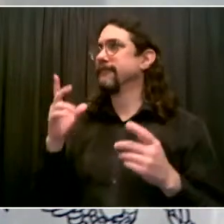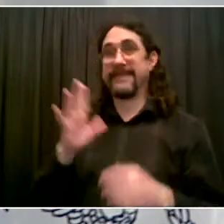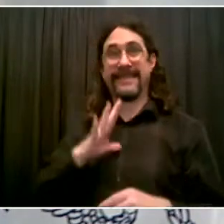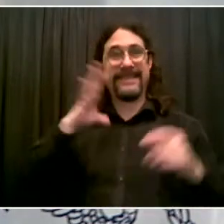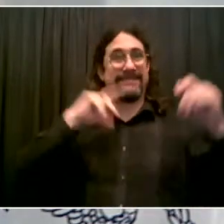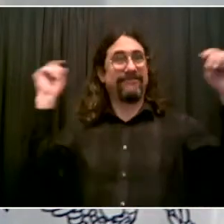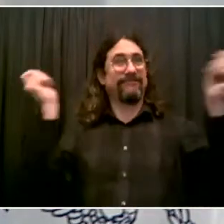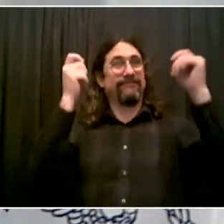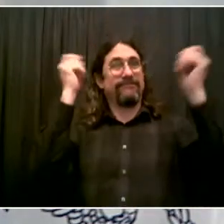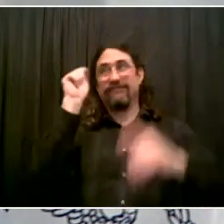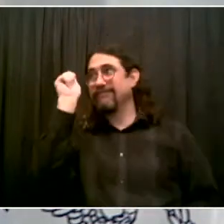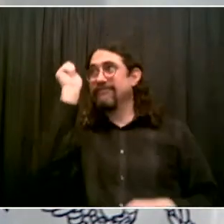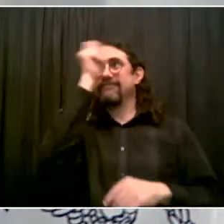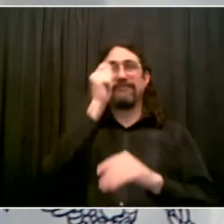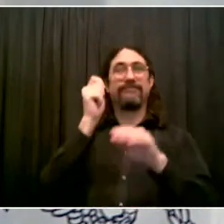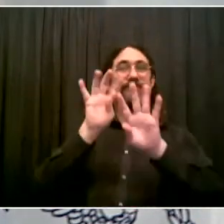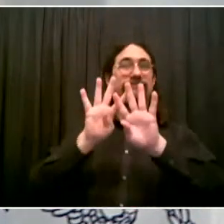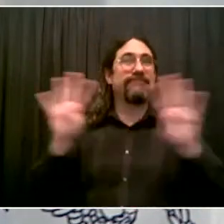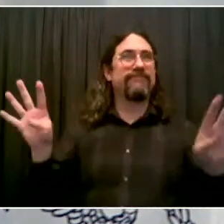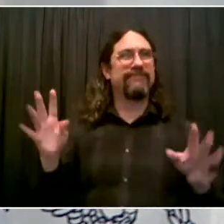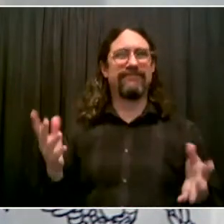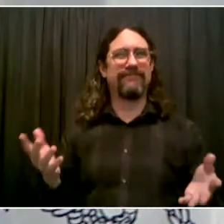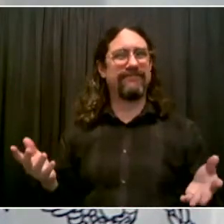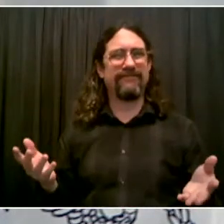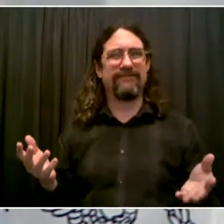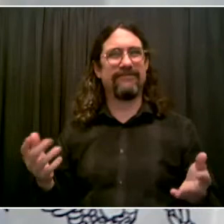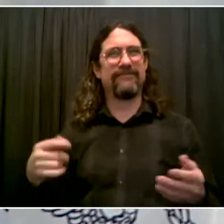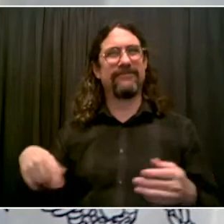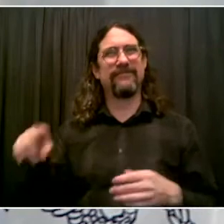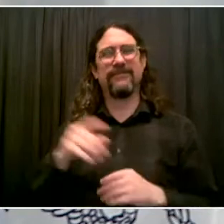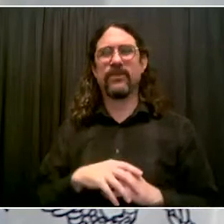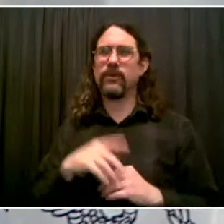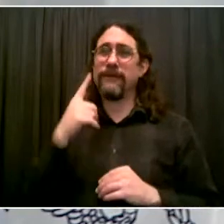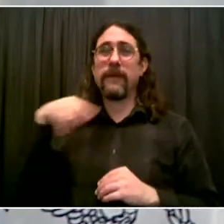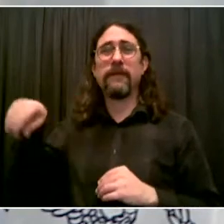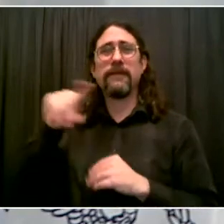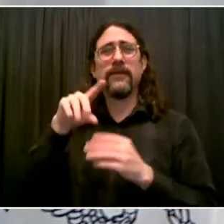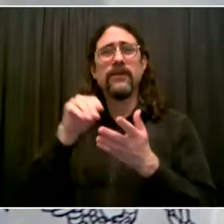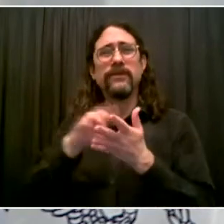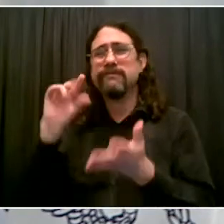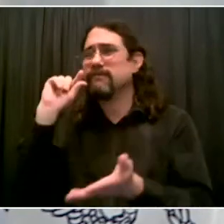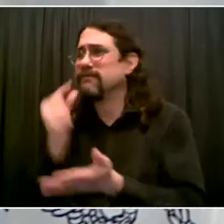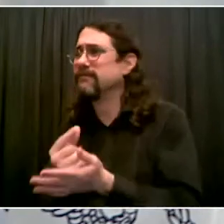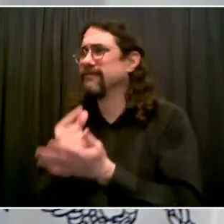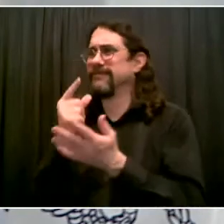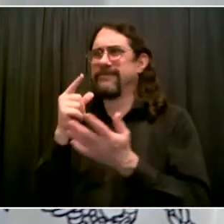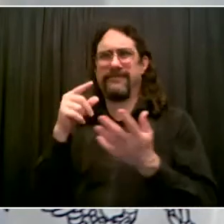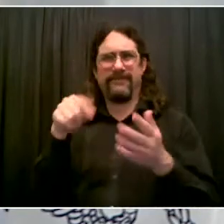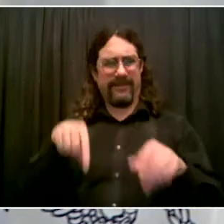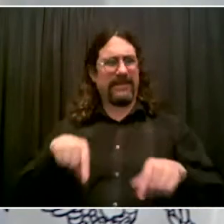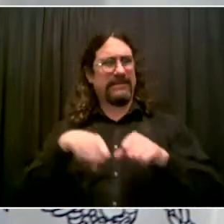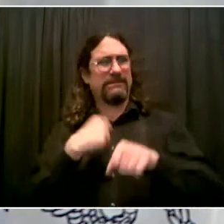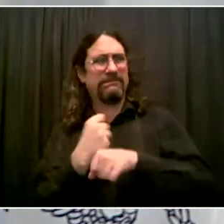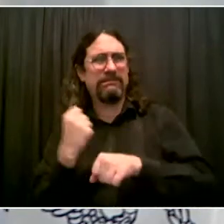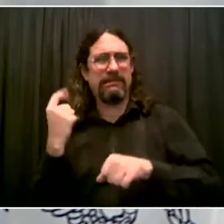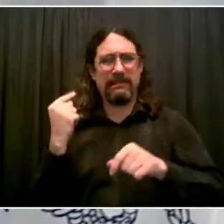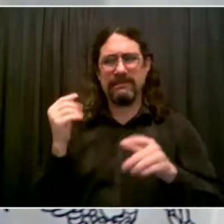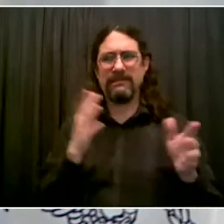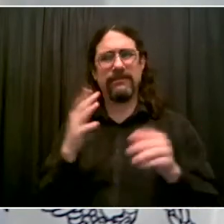EXEXEPRIRINECECE TH